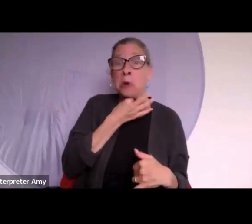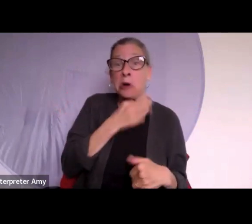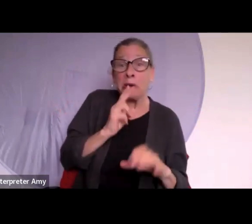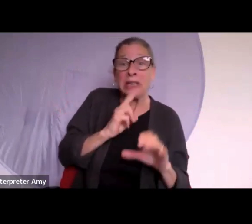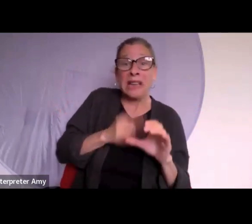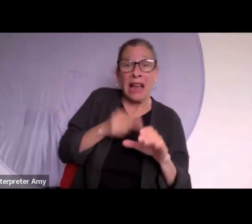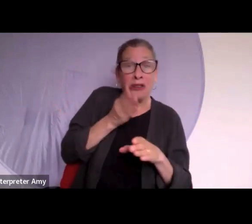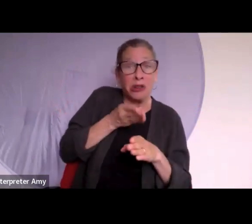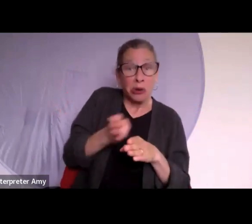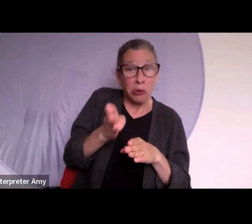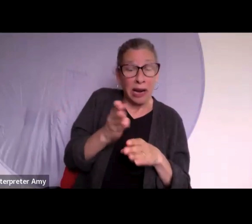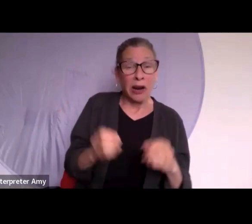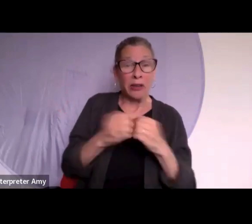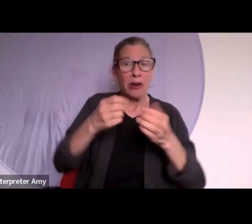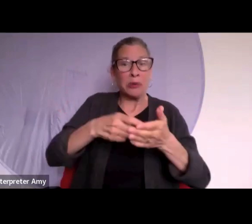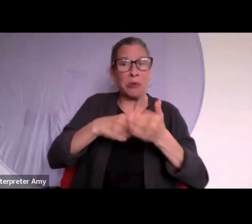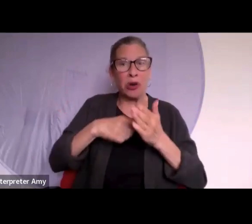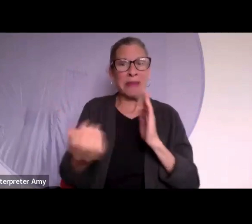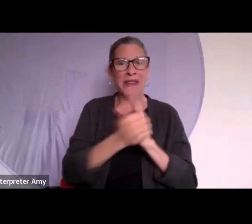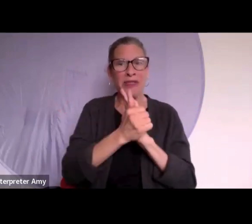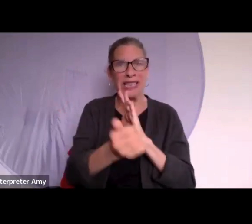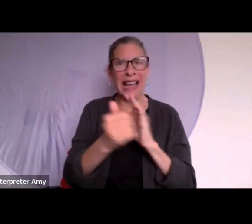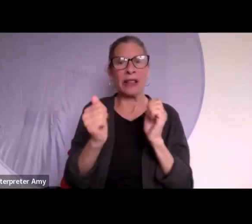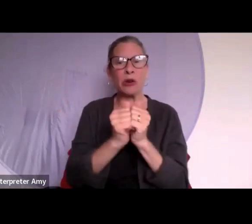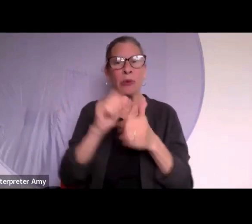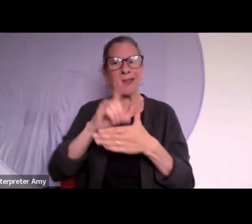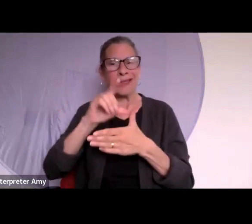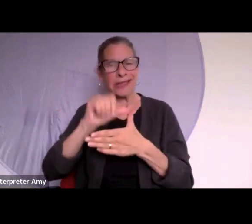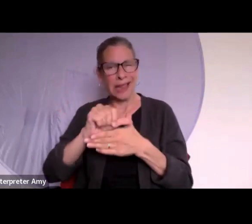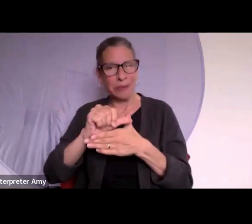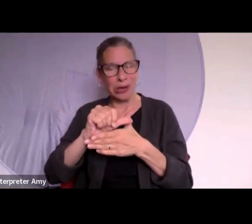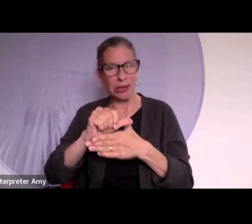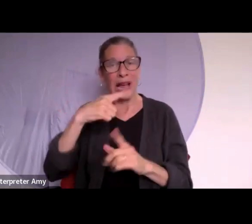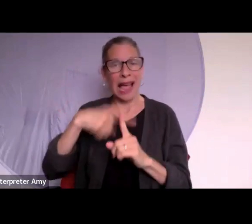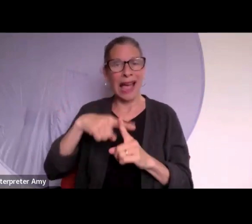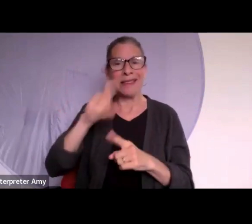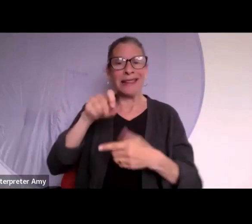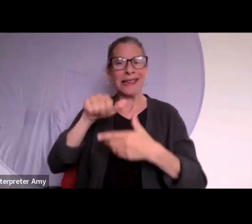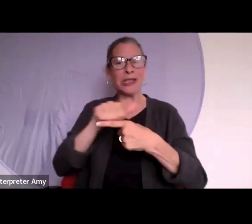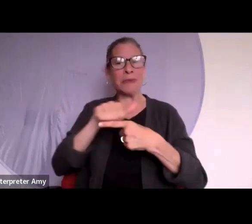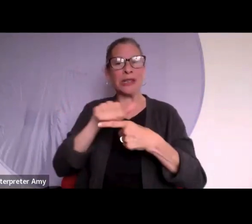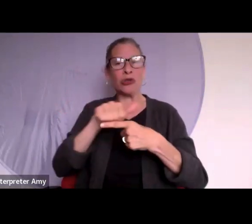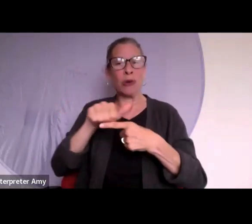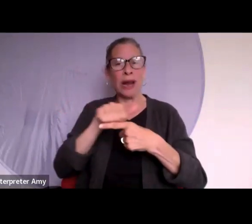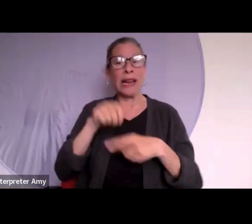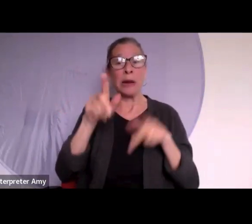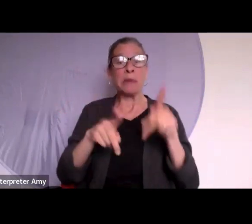ever for talent with disabilities. And there needs to be training. People with disabilities should be on